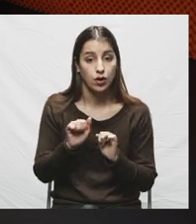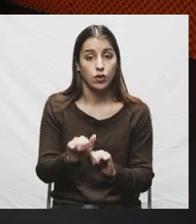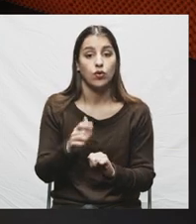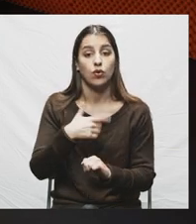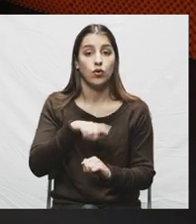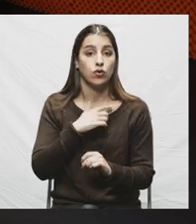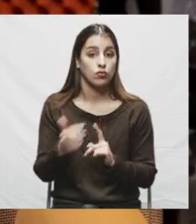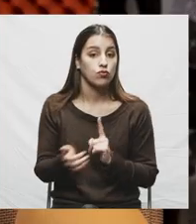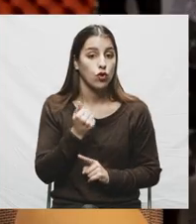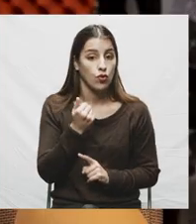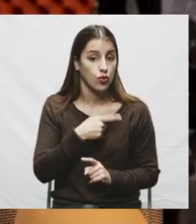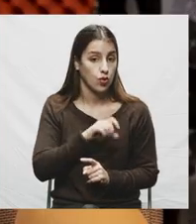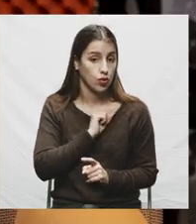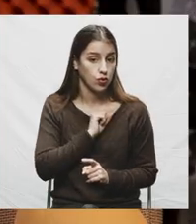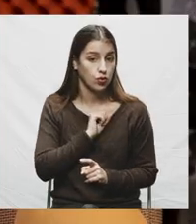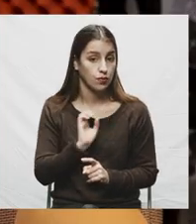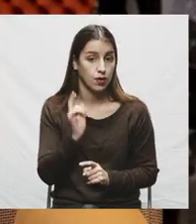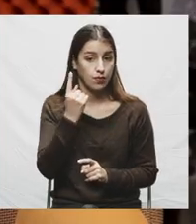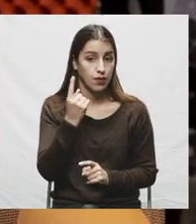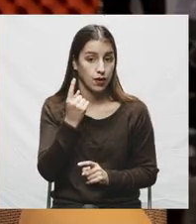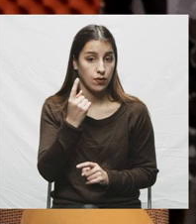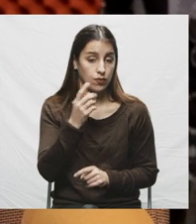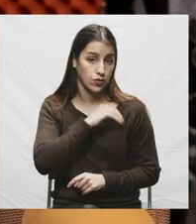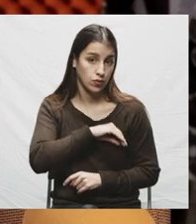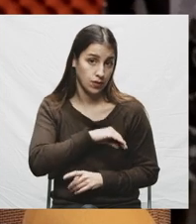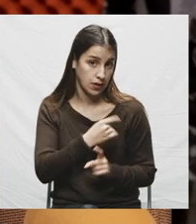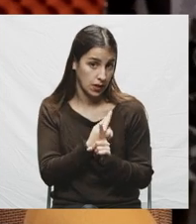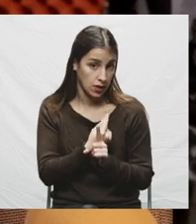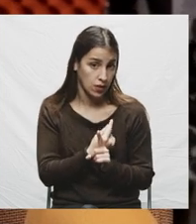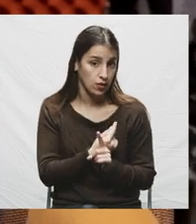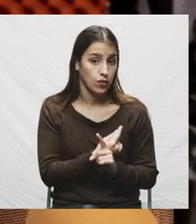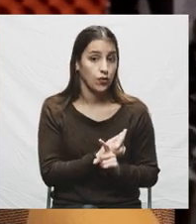and when we had our first… funding.